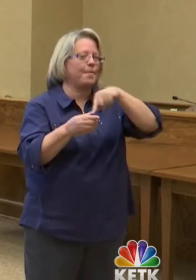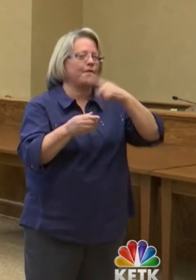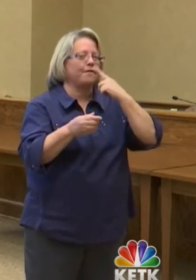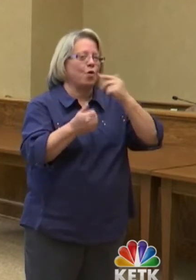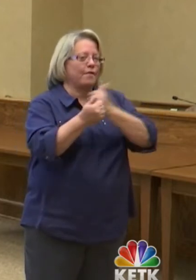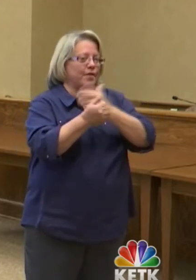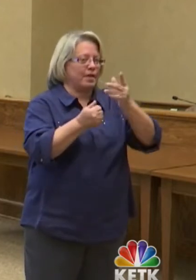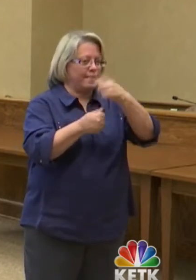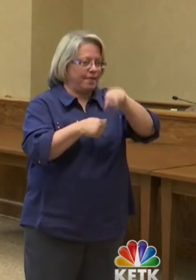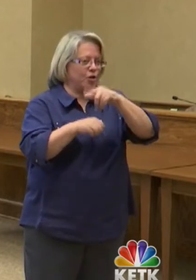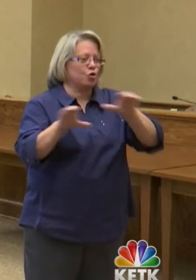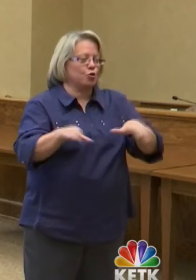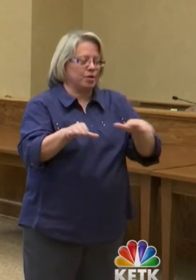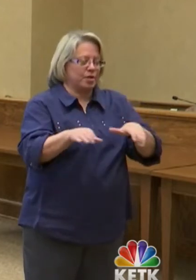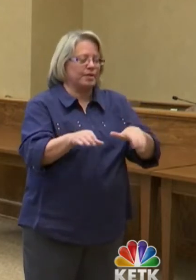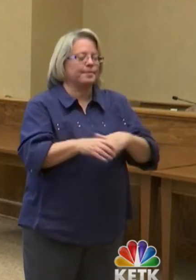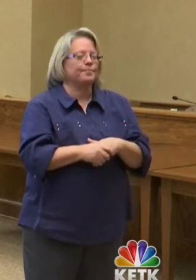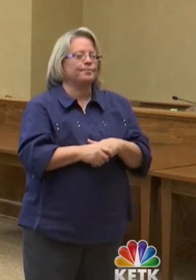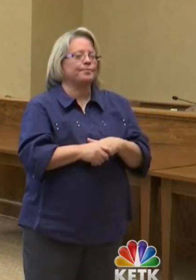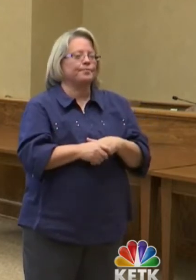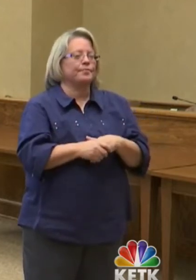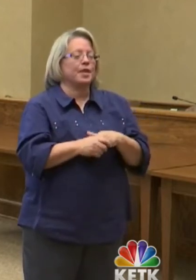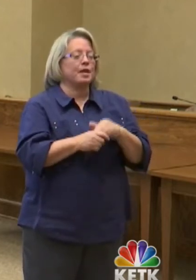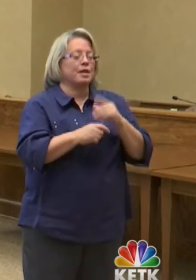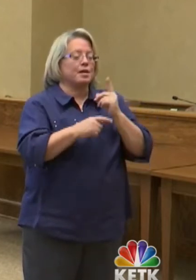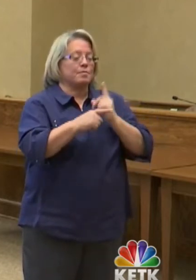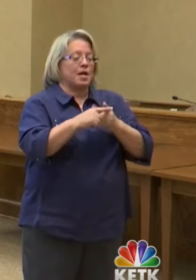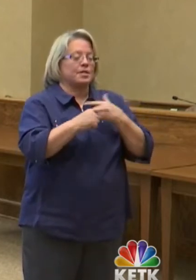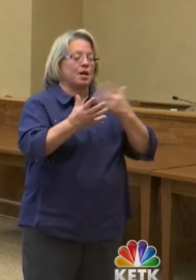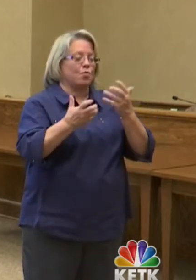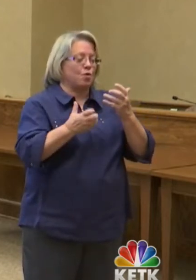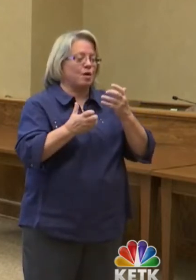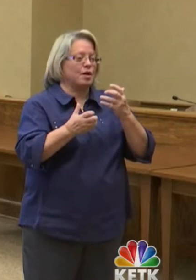FIRE CHIEF WITH SMITH COUNTY LEADERS AND NOT.